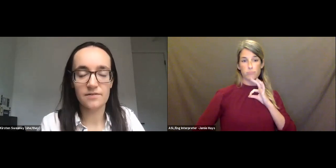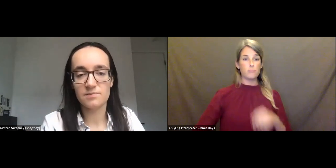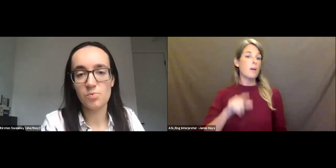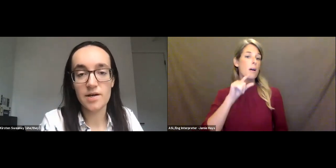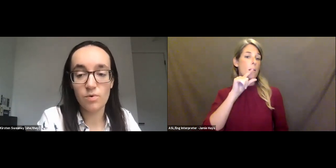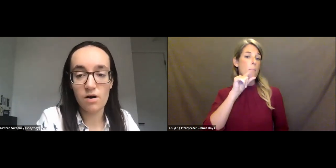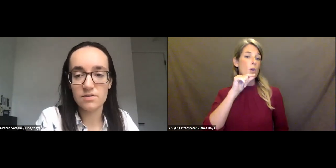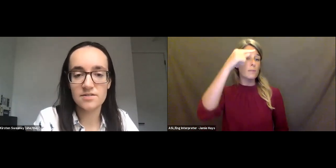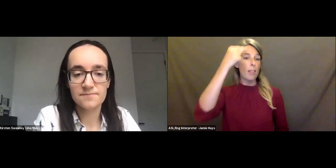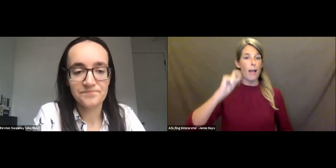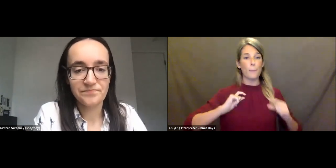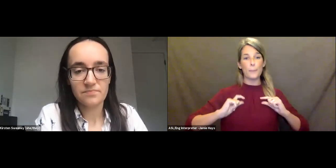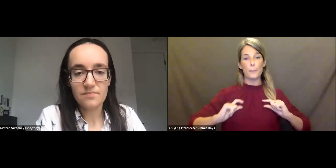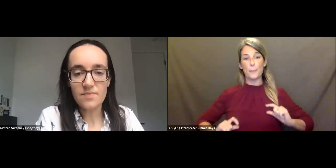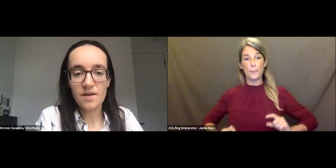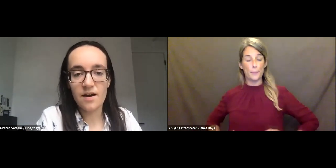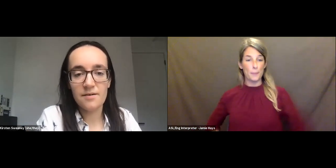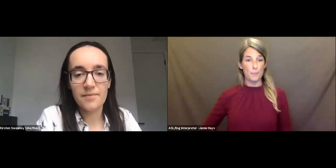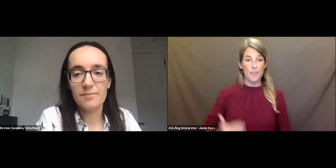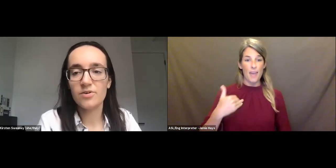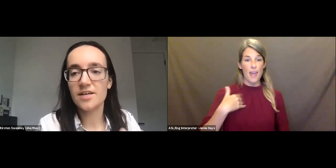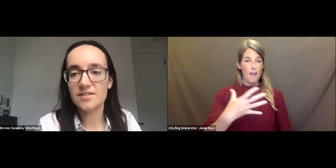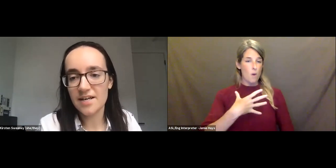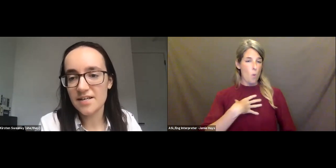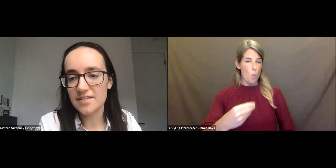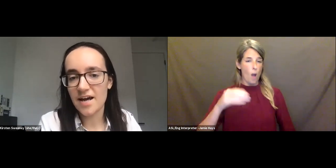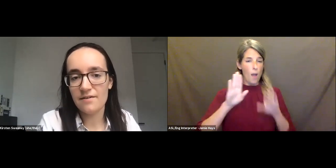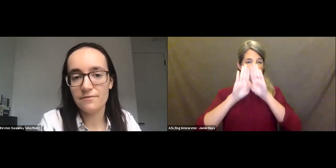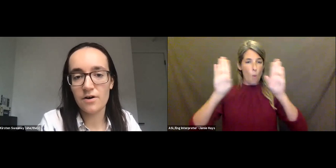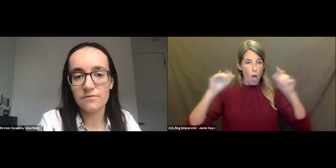front of some white walls. I'm really excited to have all of